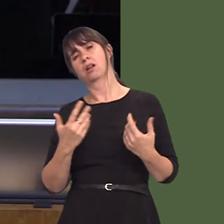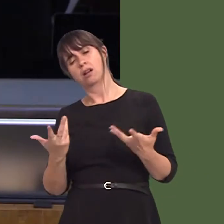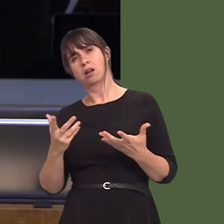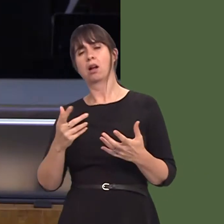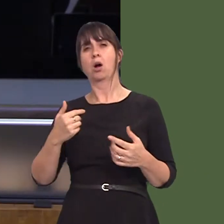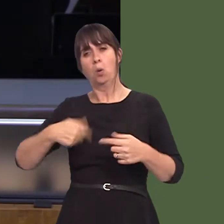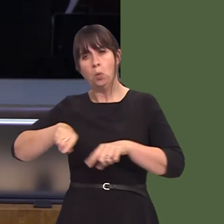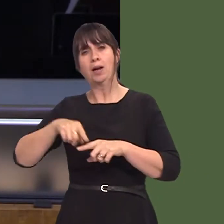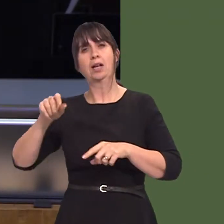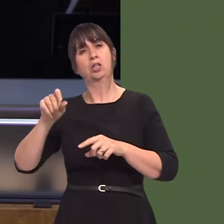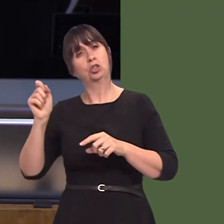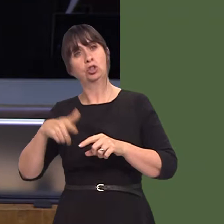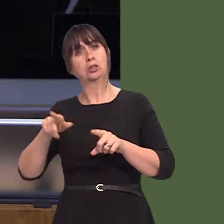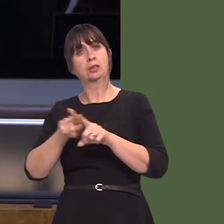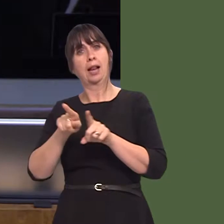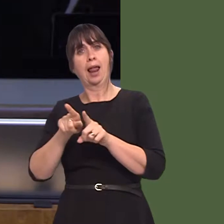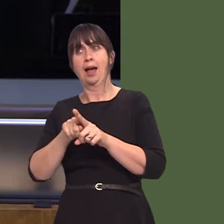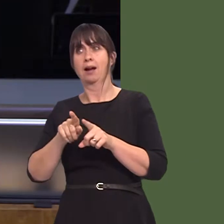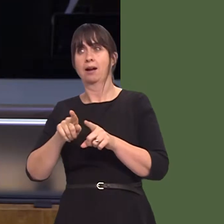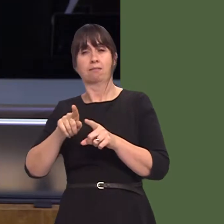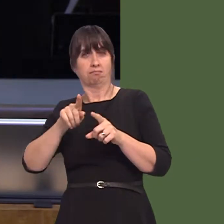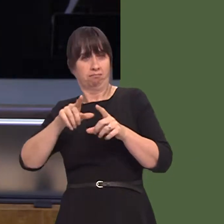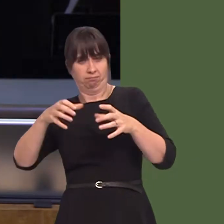be doing in any country in the EU.